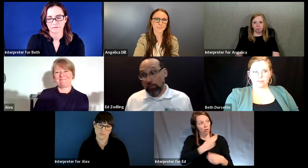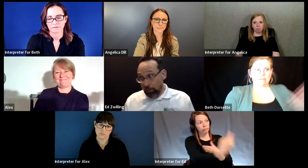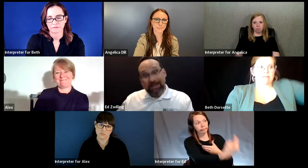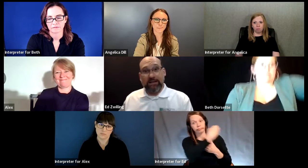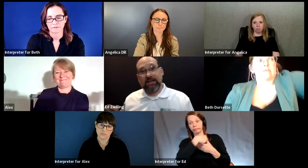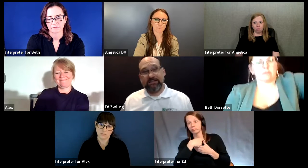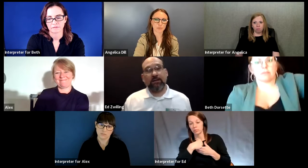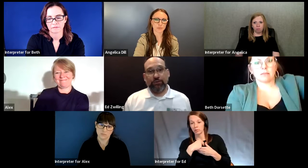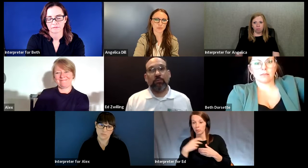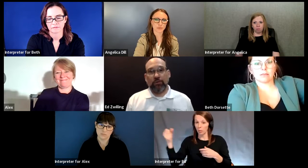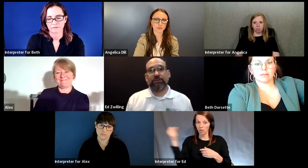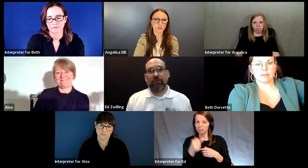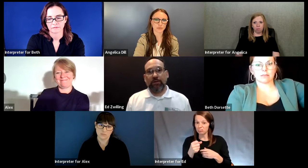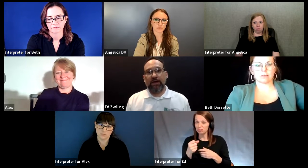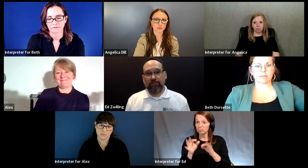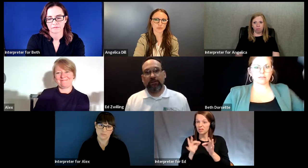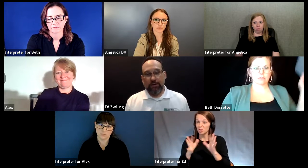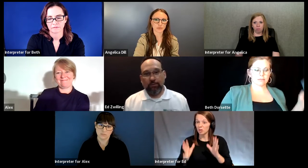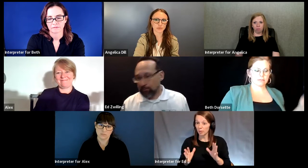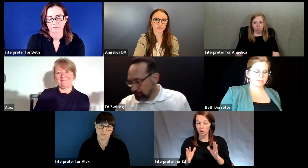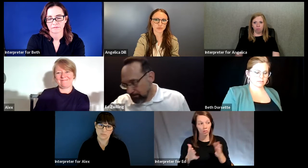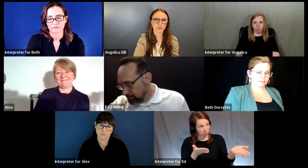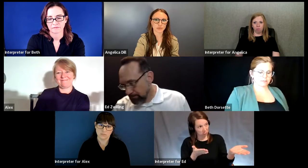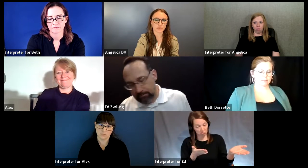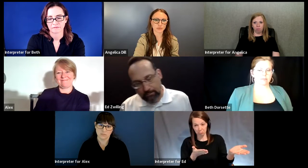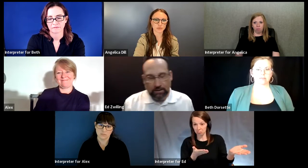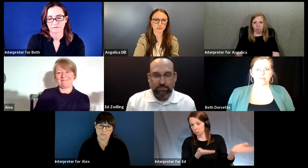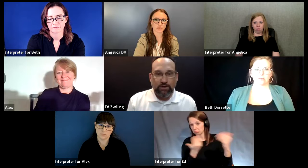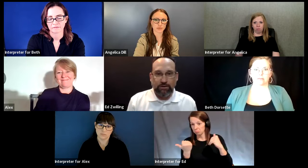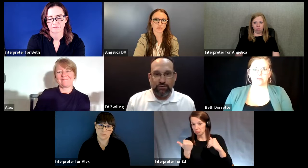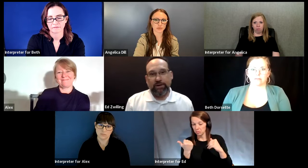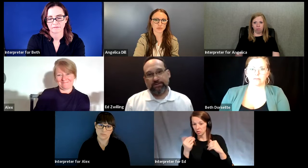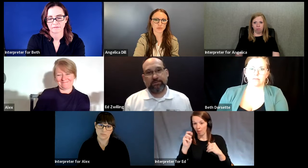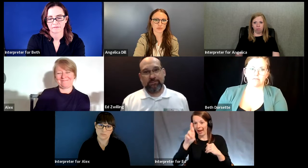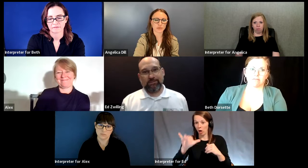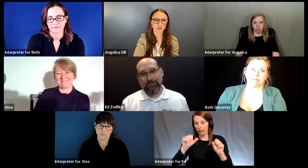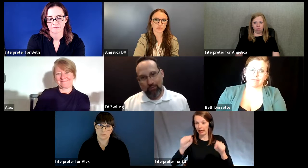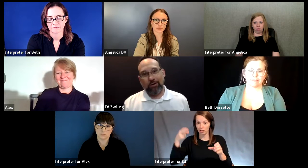And we're bringing an ASL interpreter so that, you know, Mary Smith can join us because we